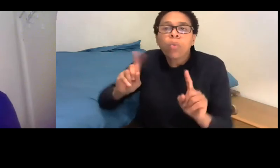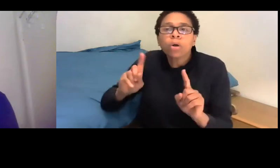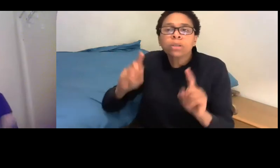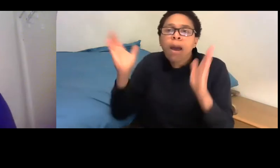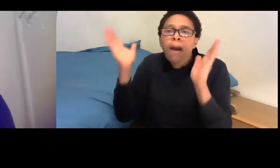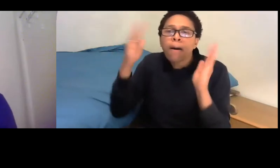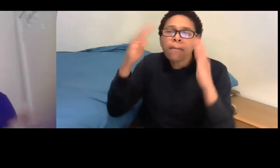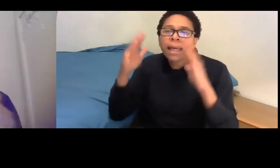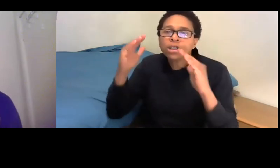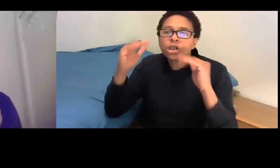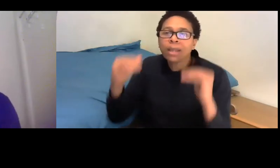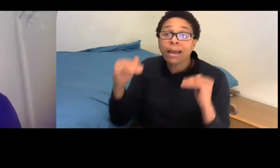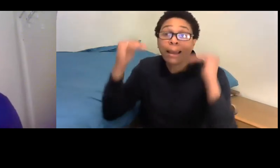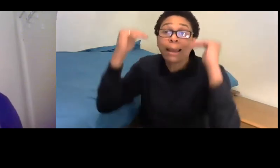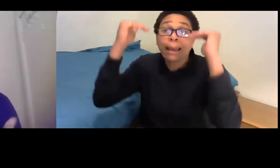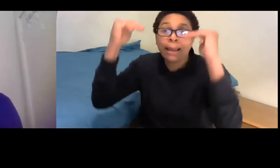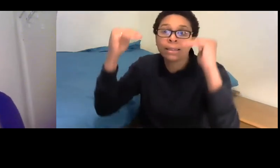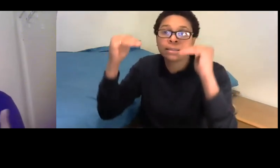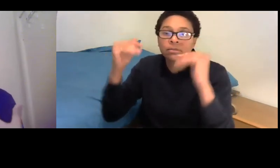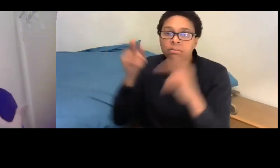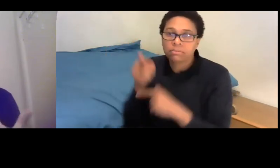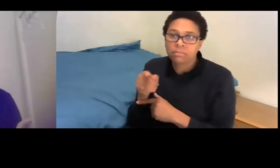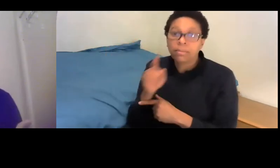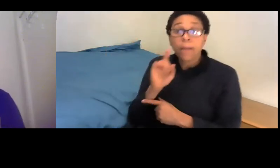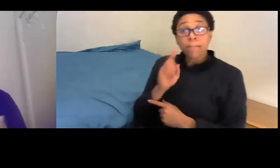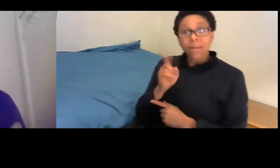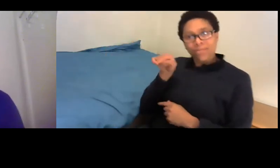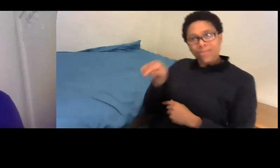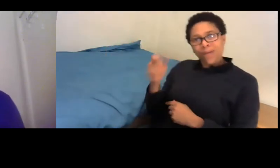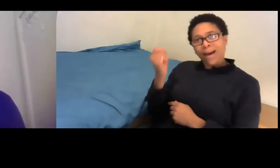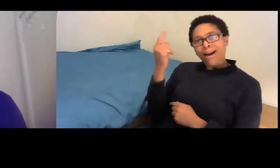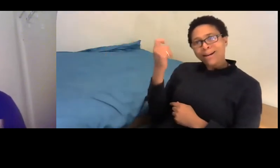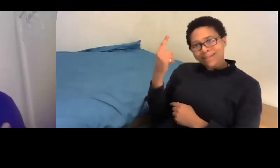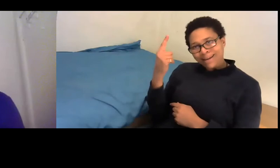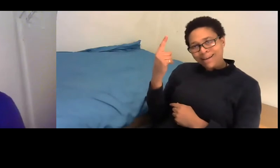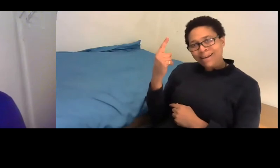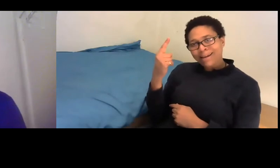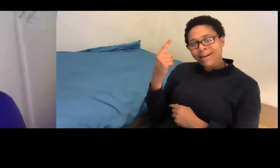that idea of Islam then became so imbued with Victorian mores